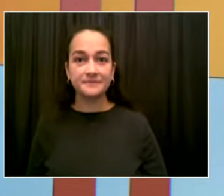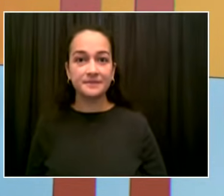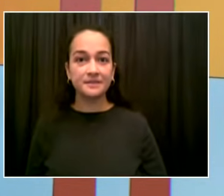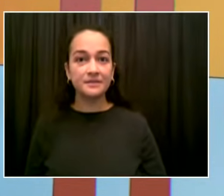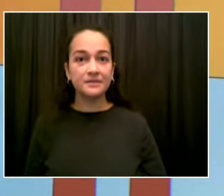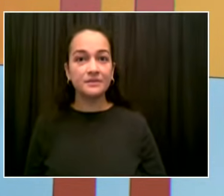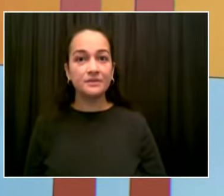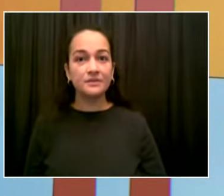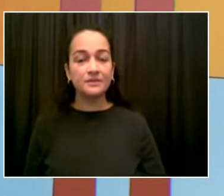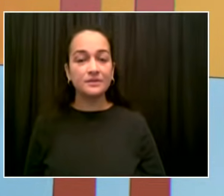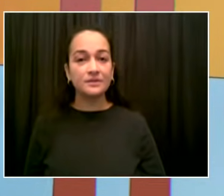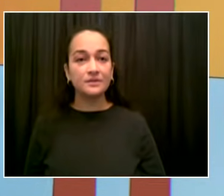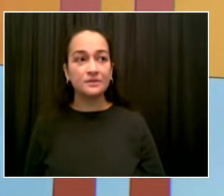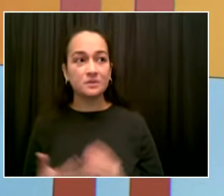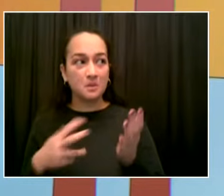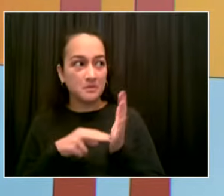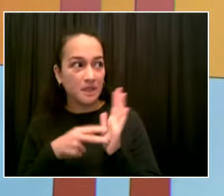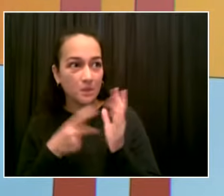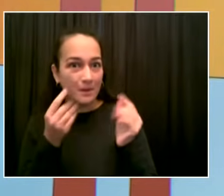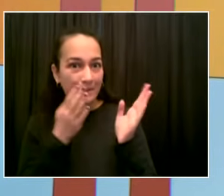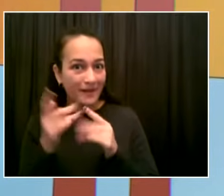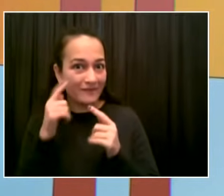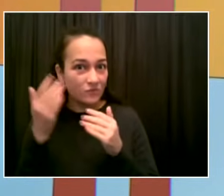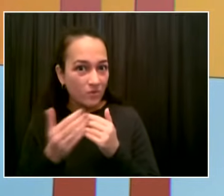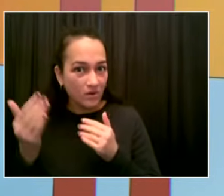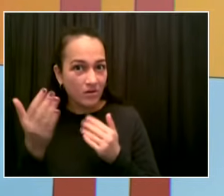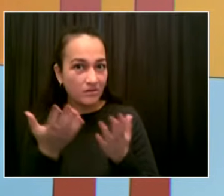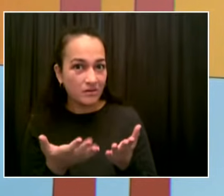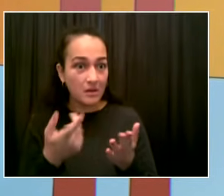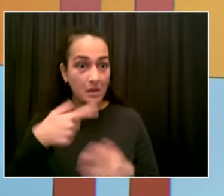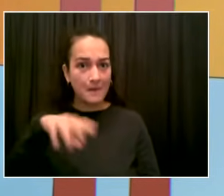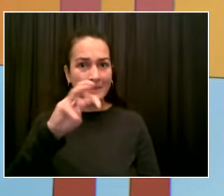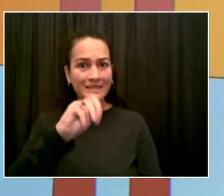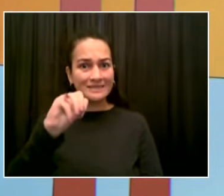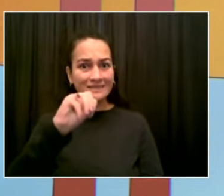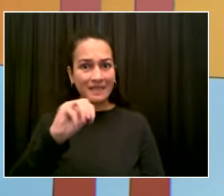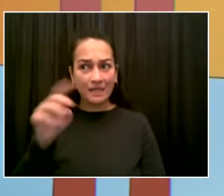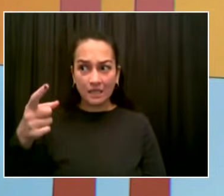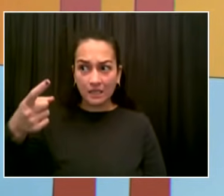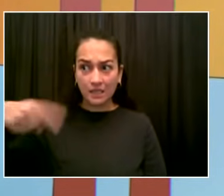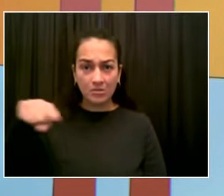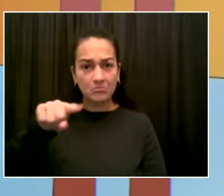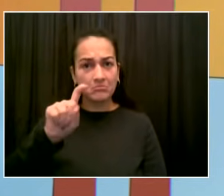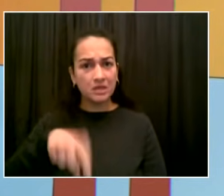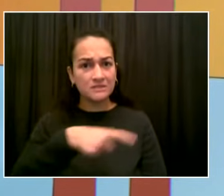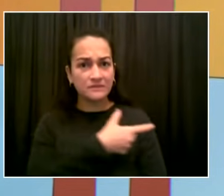ORSRY. WHAT DO YOU INTEND TO DO WHEN